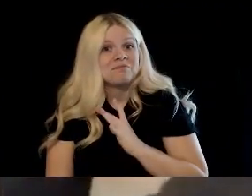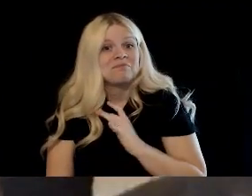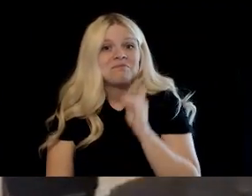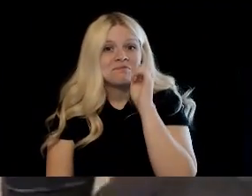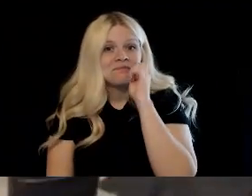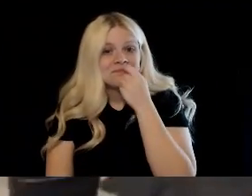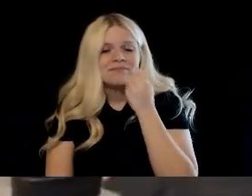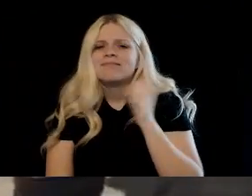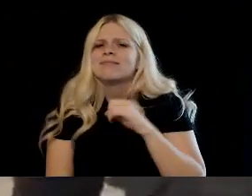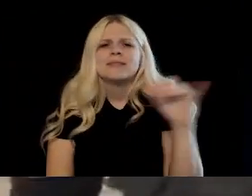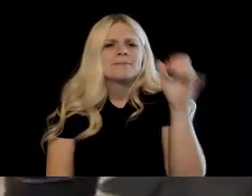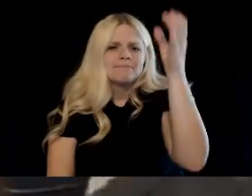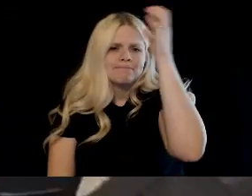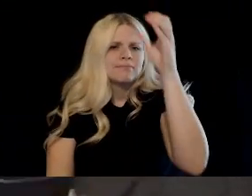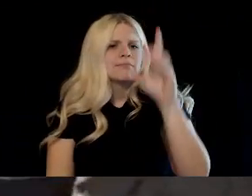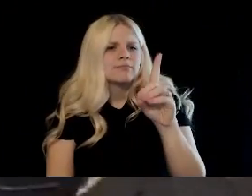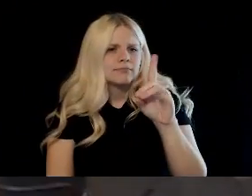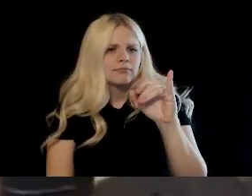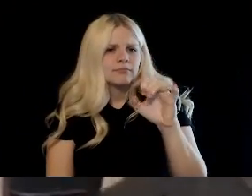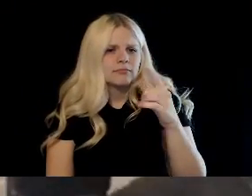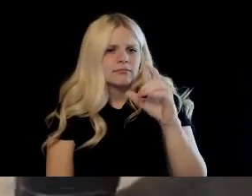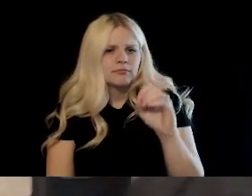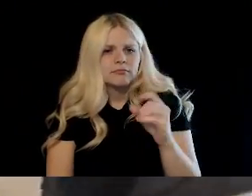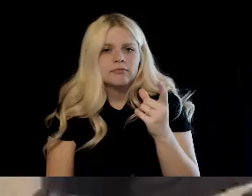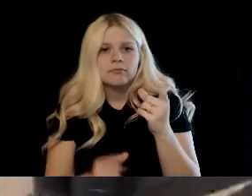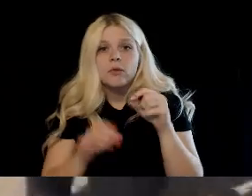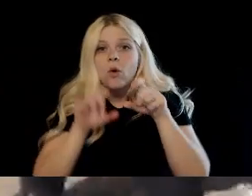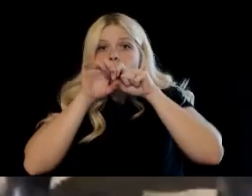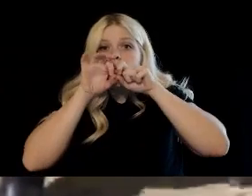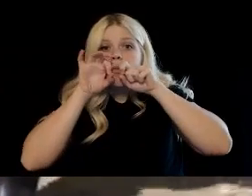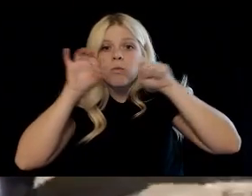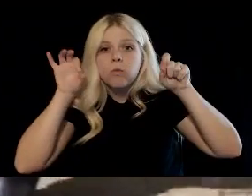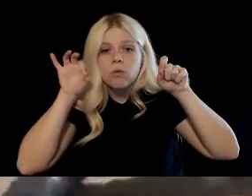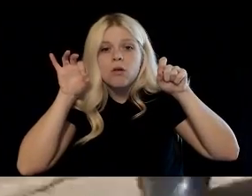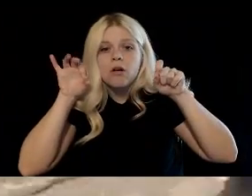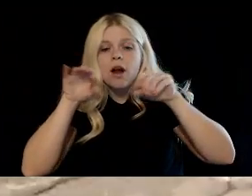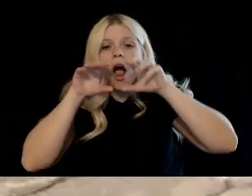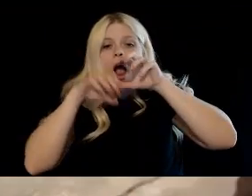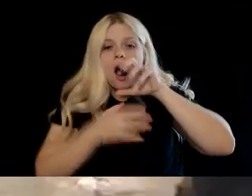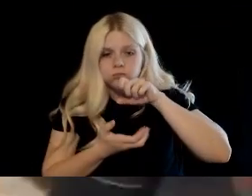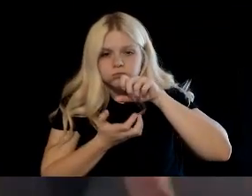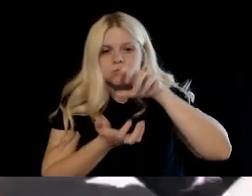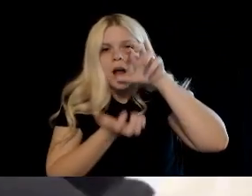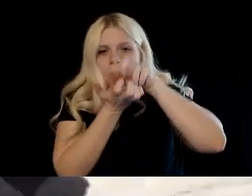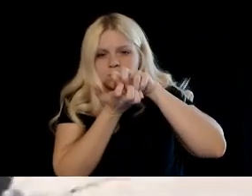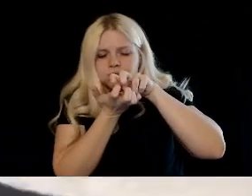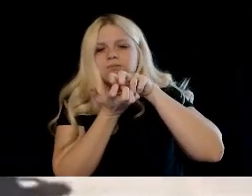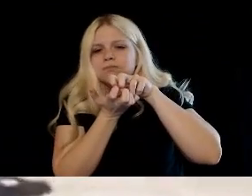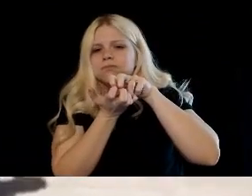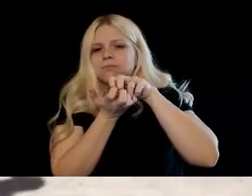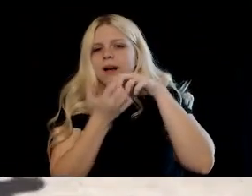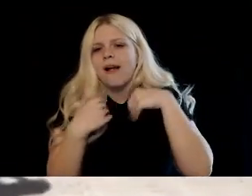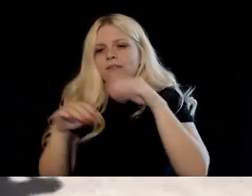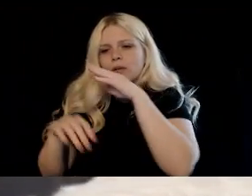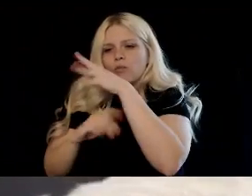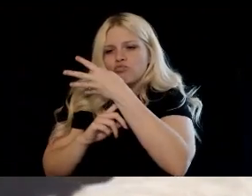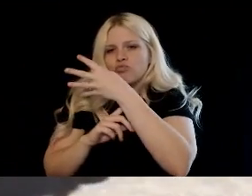Michelle: So this is the same concept as Diego. It's a garden hose with a hole cut in it, with a paintbrush inside. Erica: And then you guys dip the paint for her. Michelle: Yes.